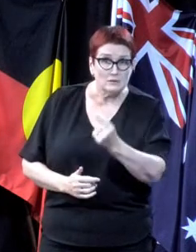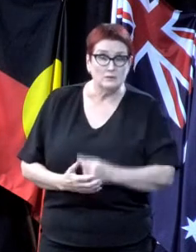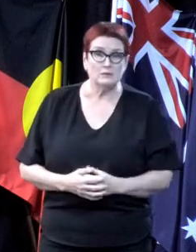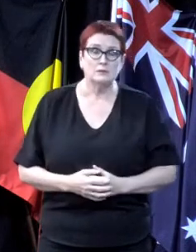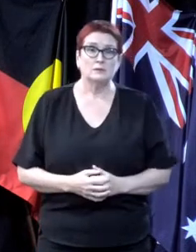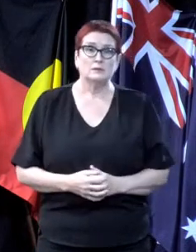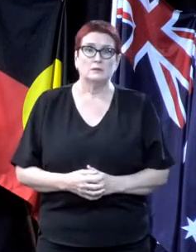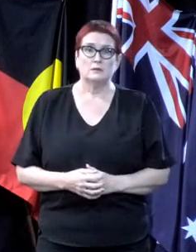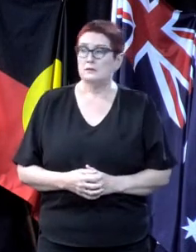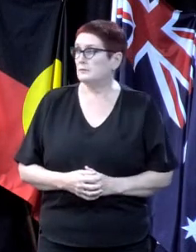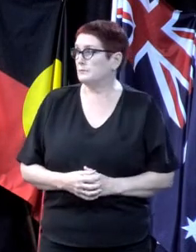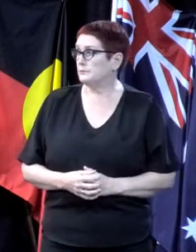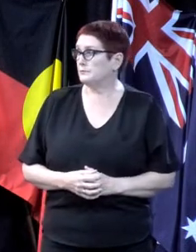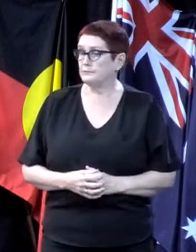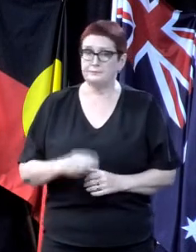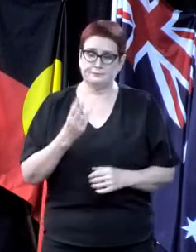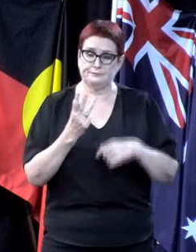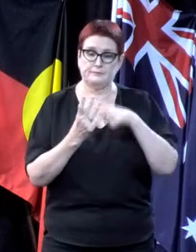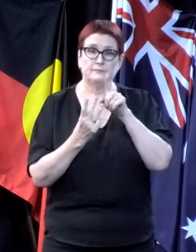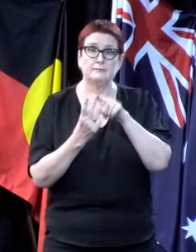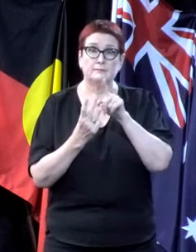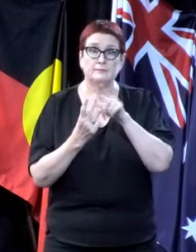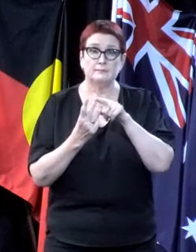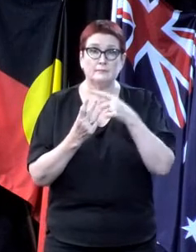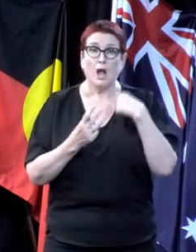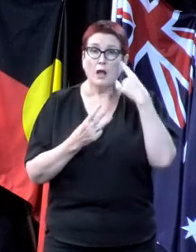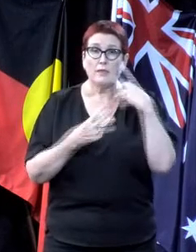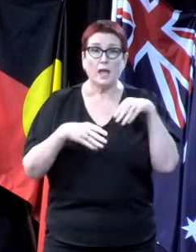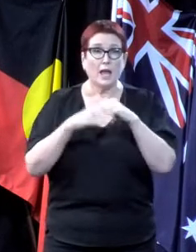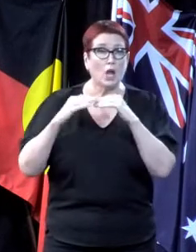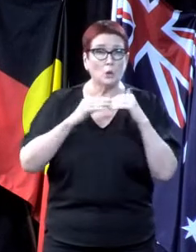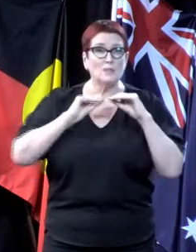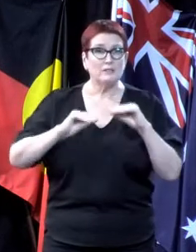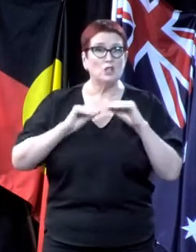a student’s social wellbeing. I think that it...